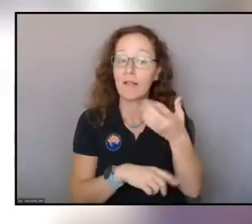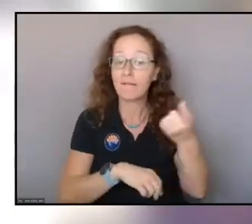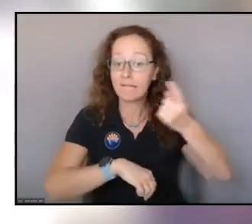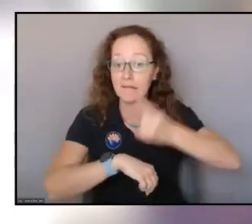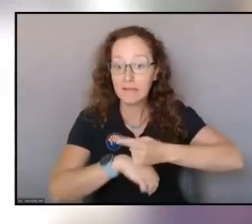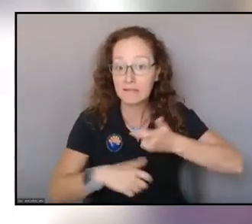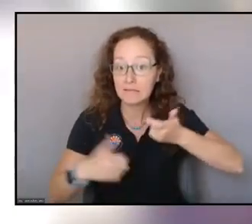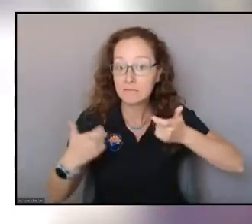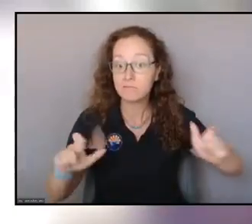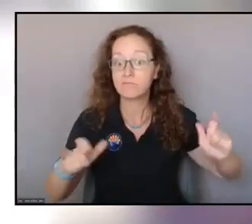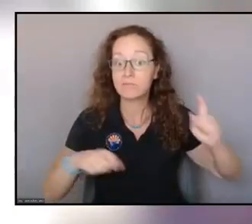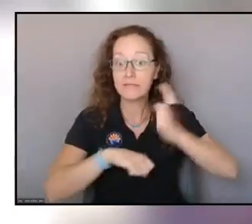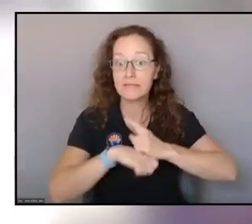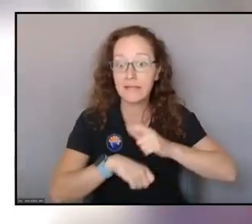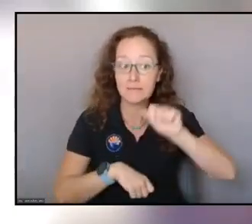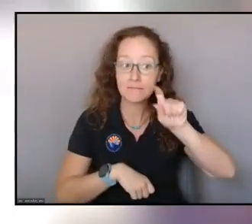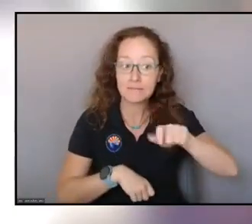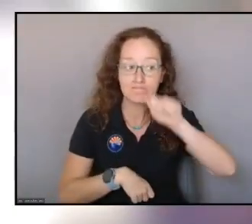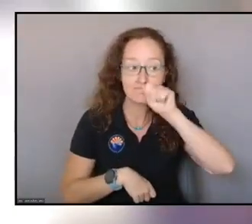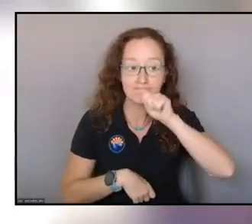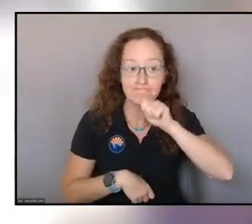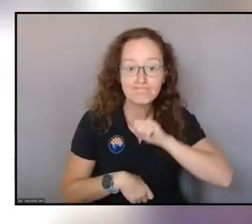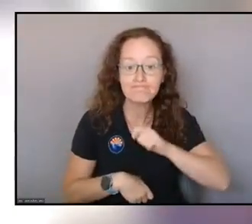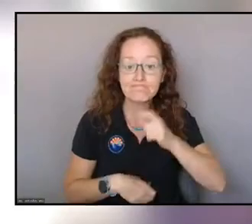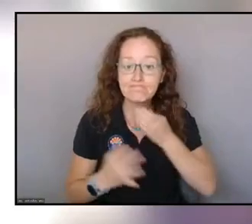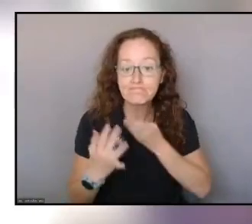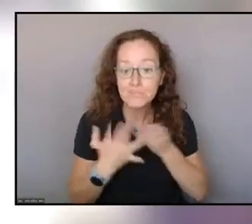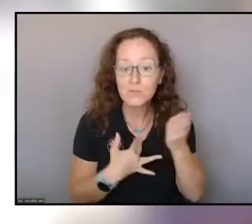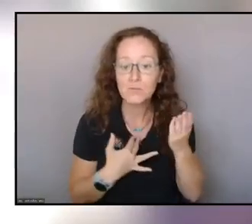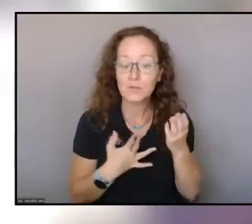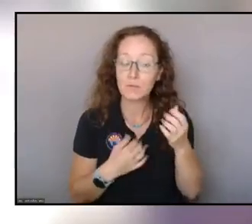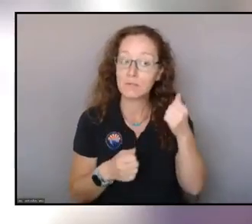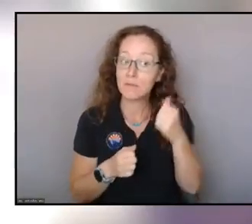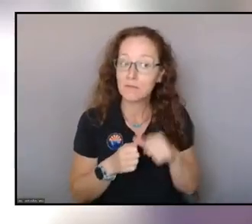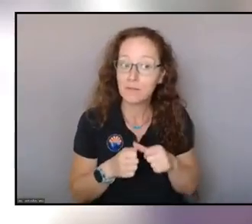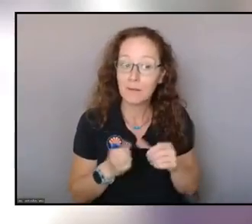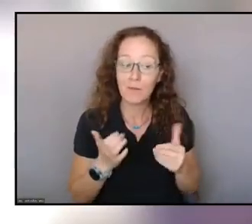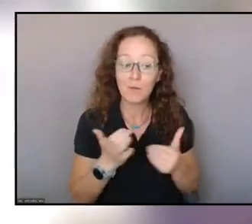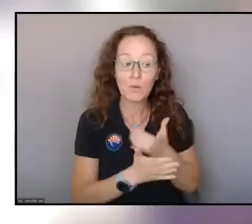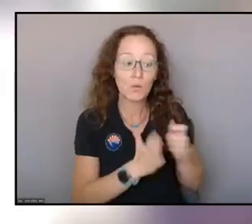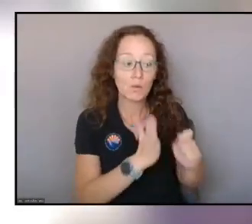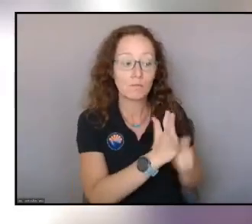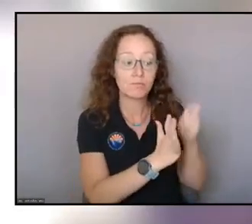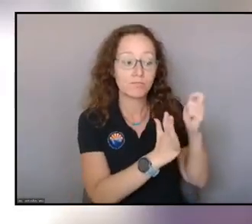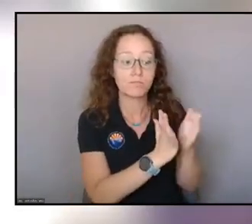BIG DAY. BIG DAY TO GET THROUGH. REMEMBER, NEW STARTS CAN HAPPEN ANYWHERE IN THE FIRE